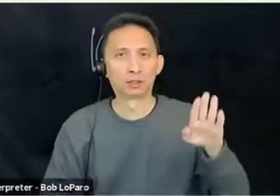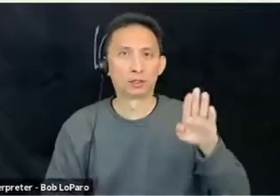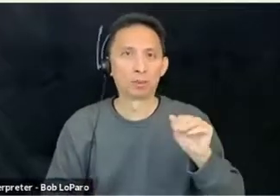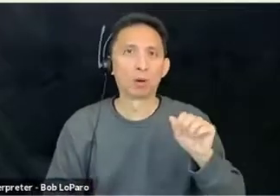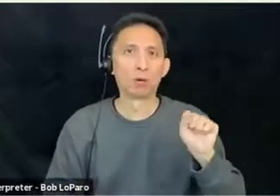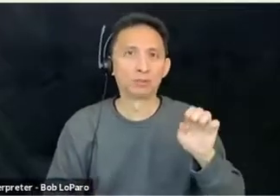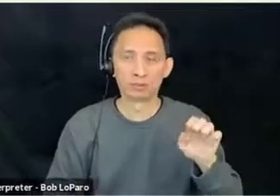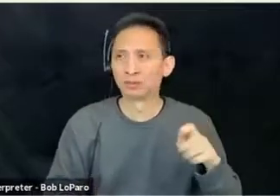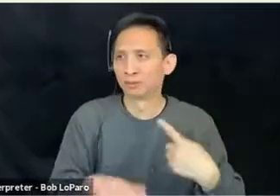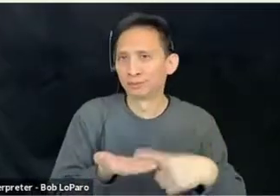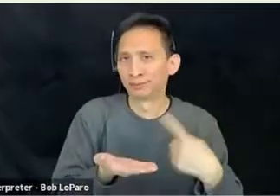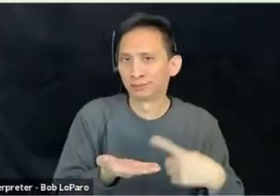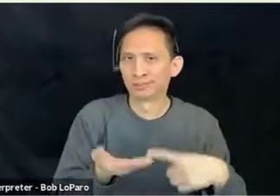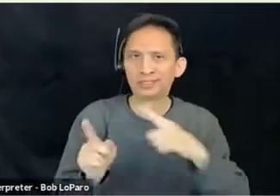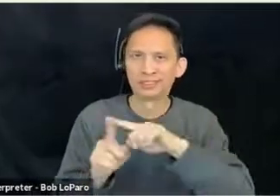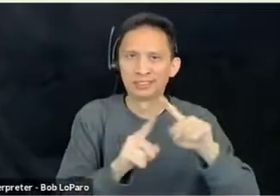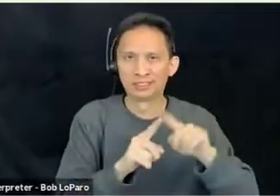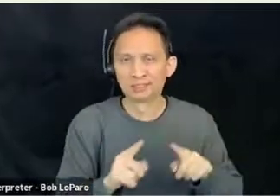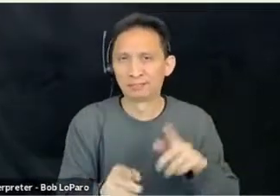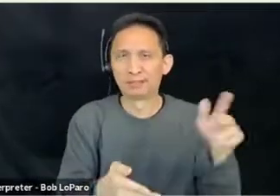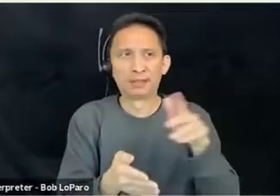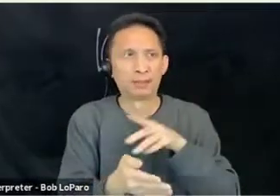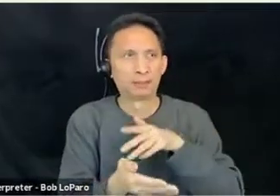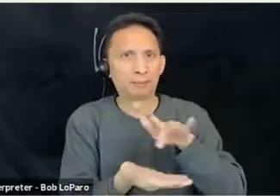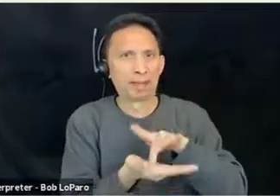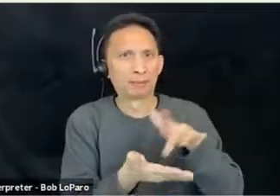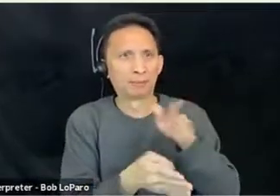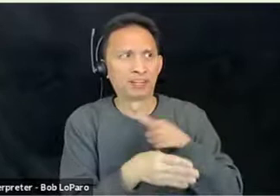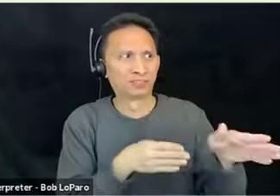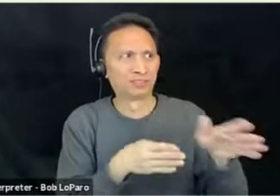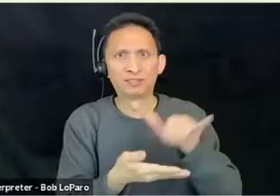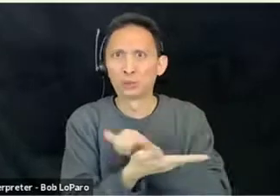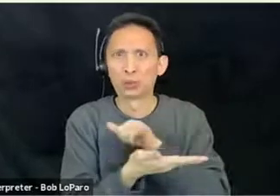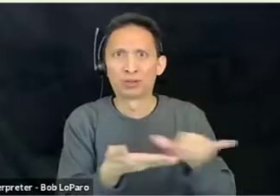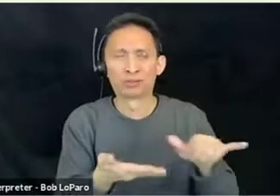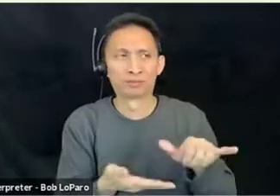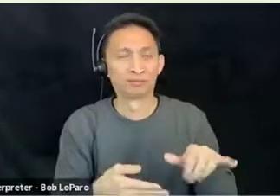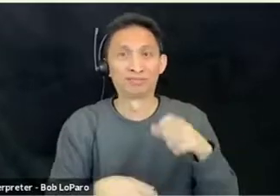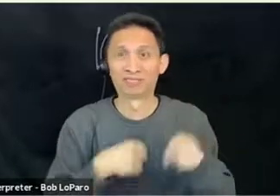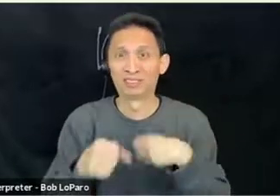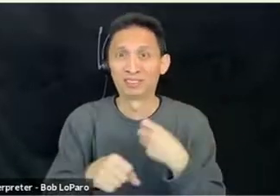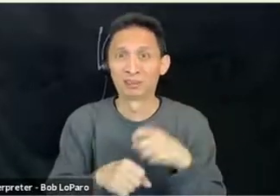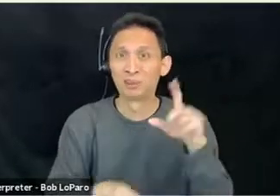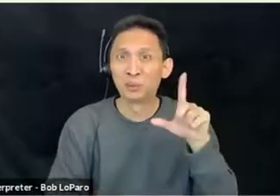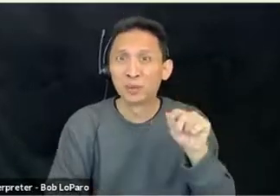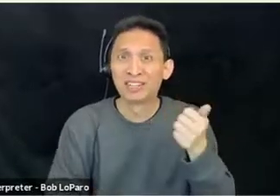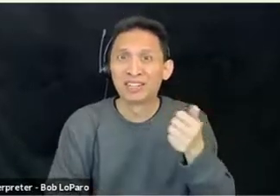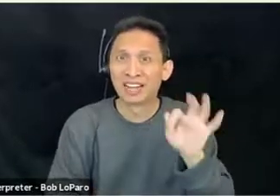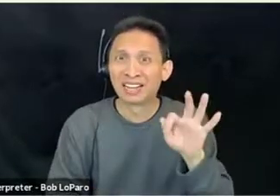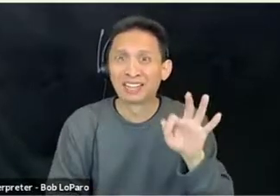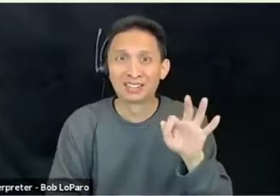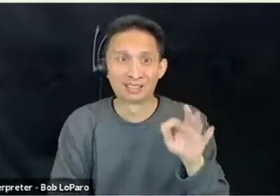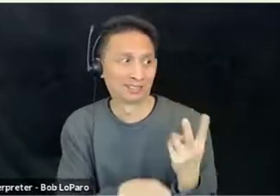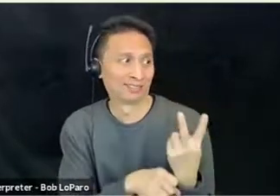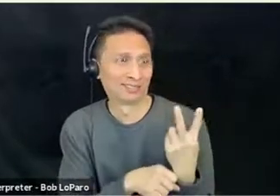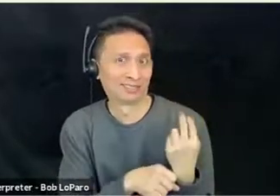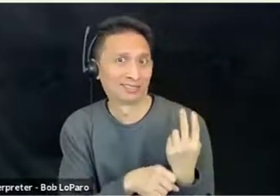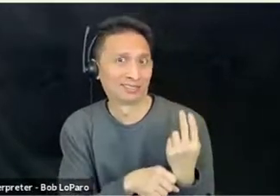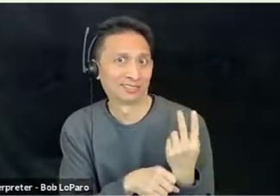in New York, and that was only in 2019 and many people had never heard of us, and so that's quite common.